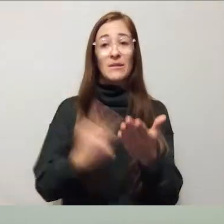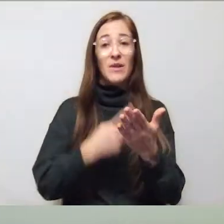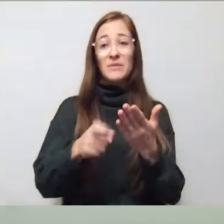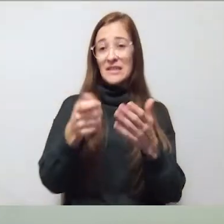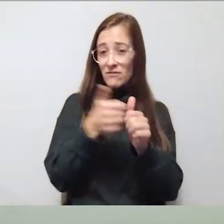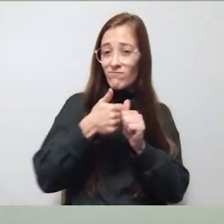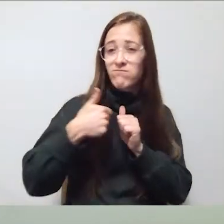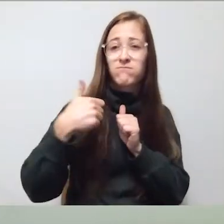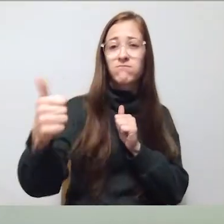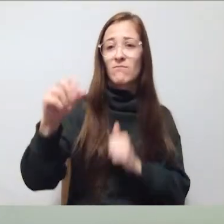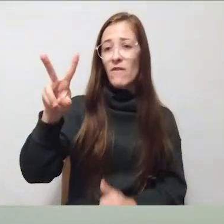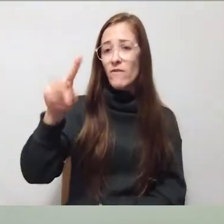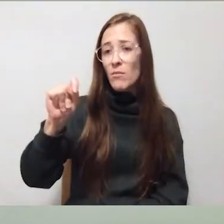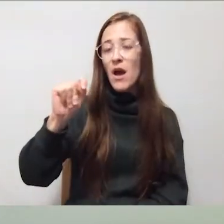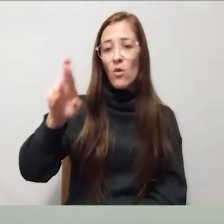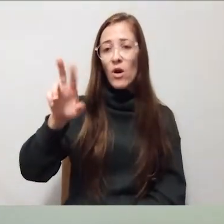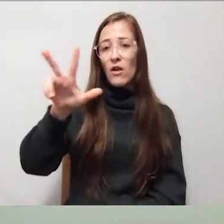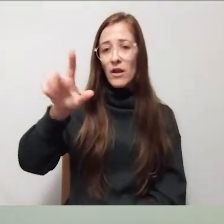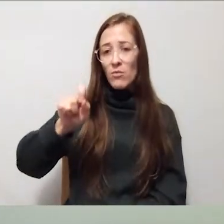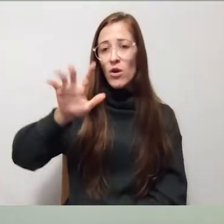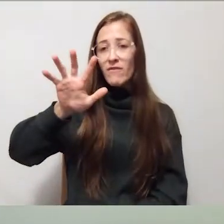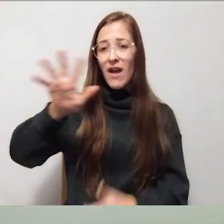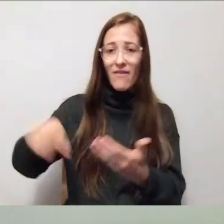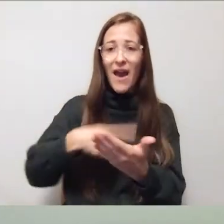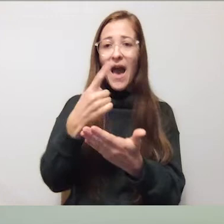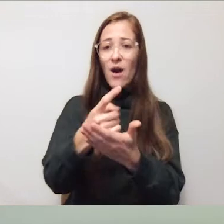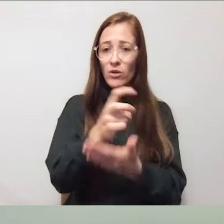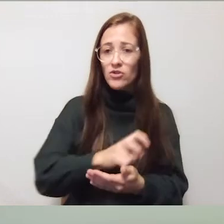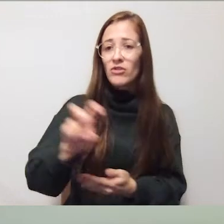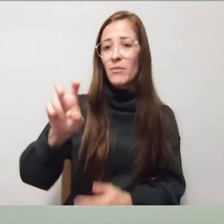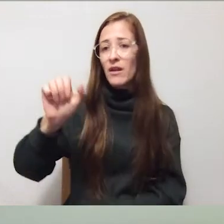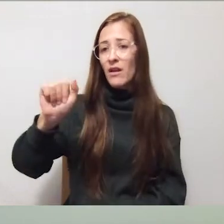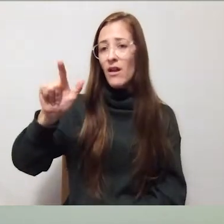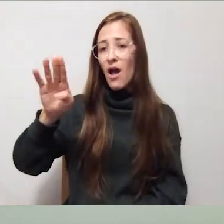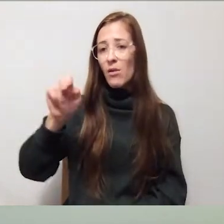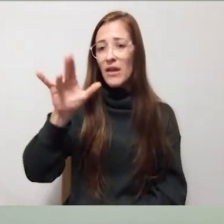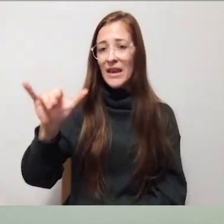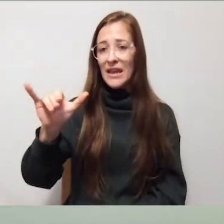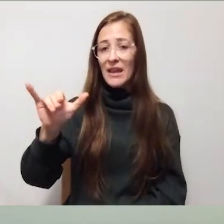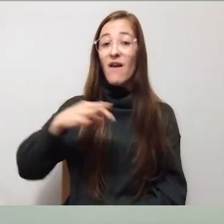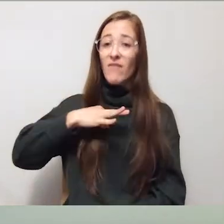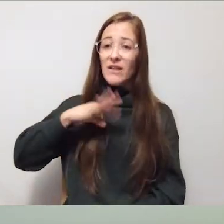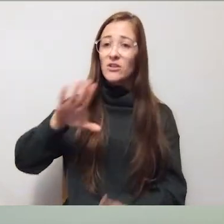or a three-and-a-half-hour trip to Albany. So those volunteers will actually provide those transportation options.